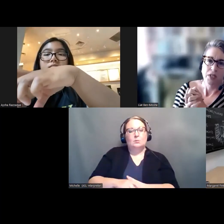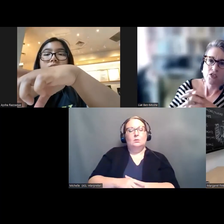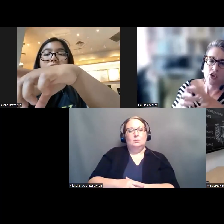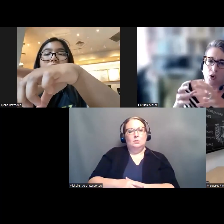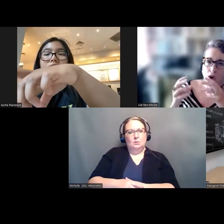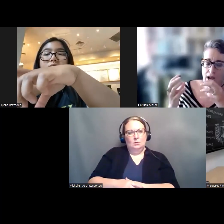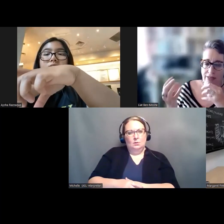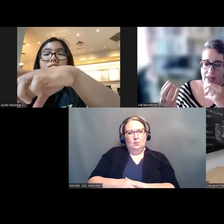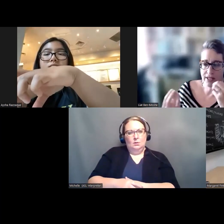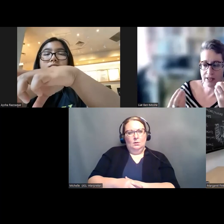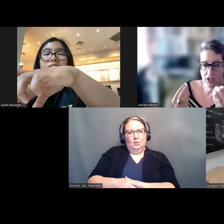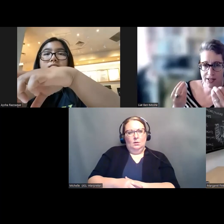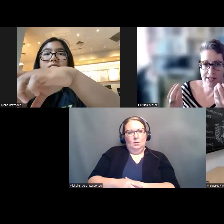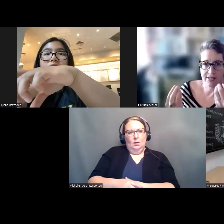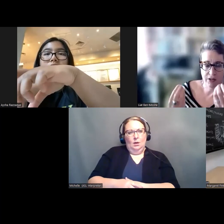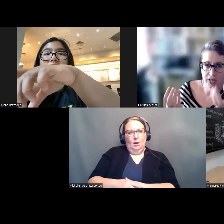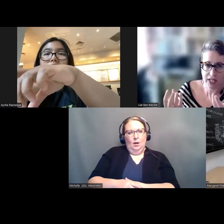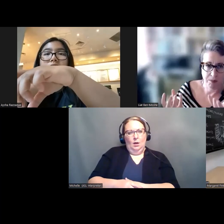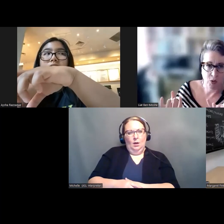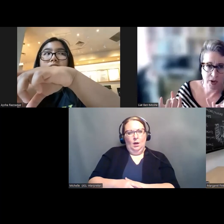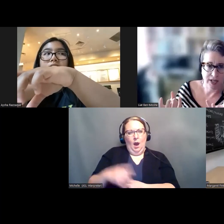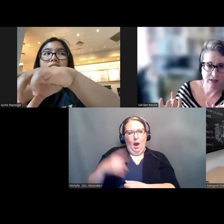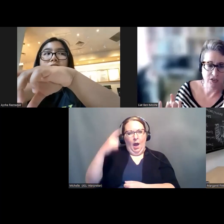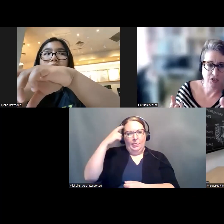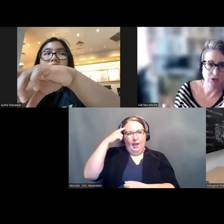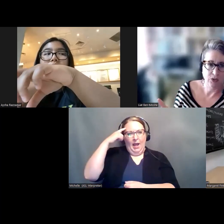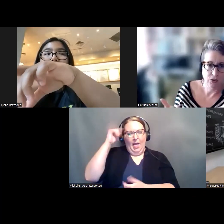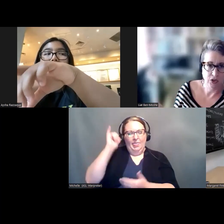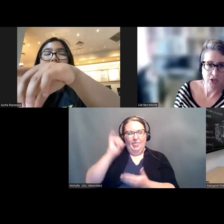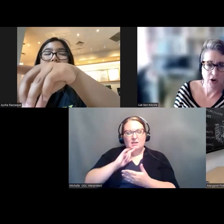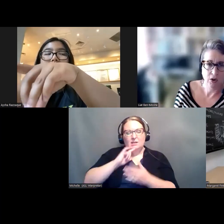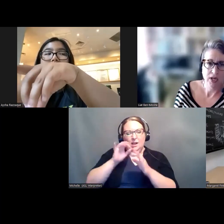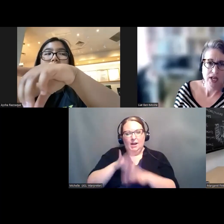So I think that that's like a really important to know.